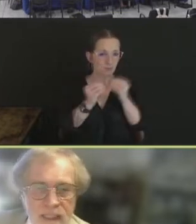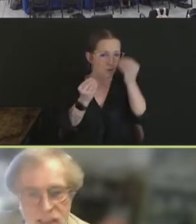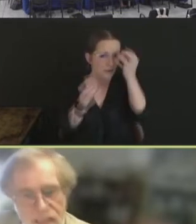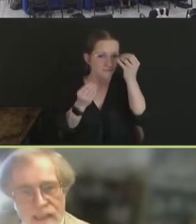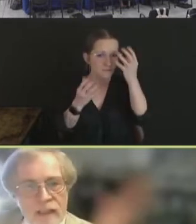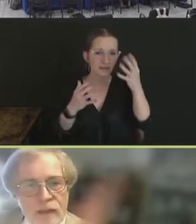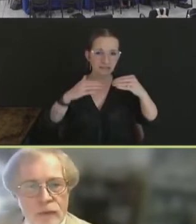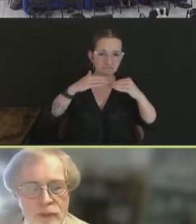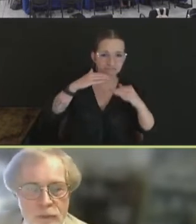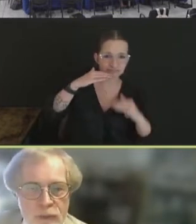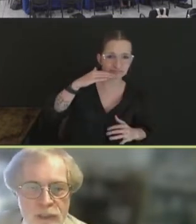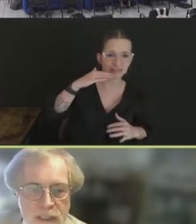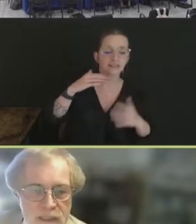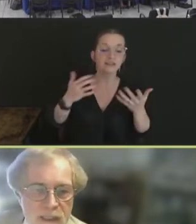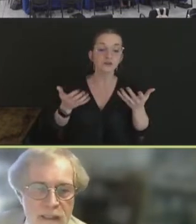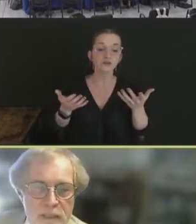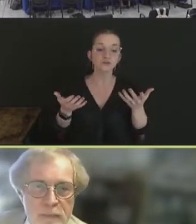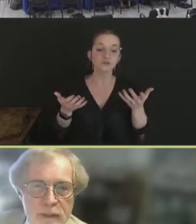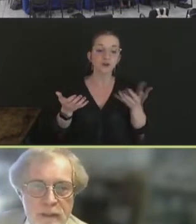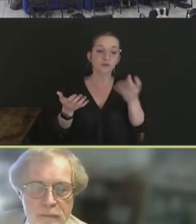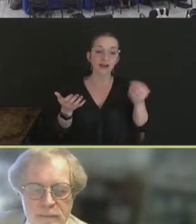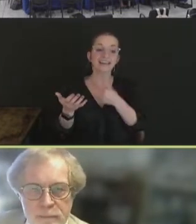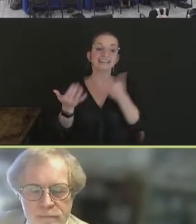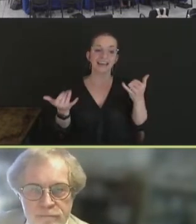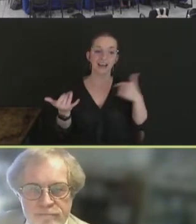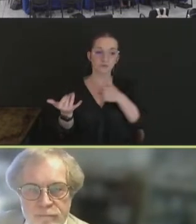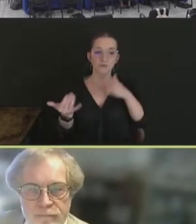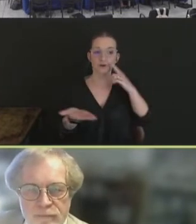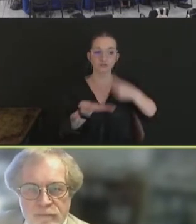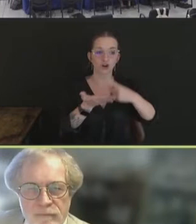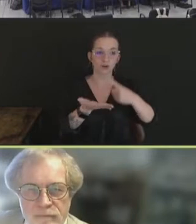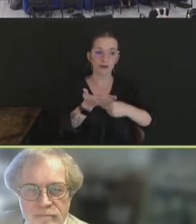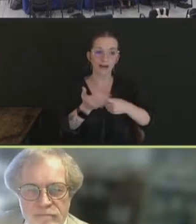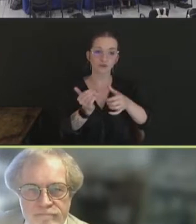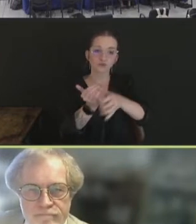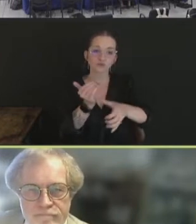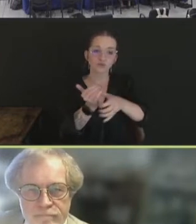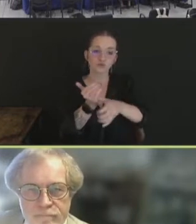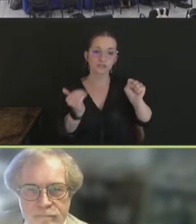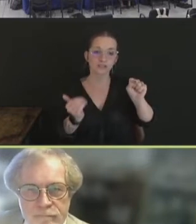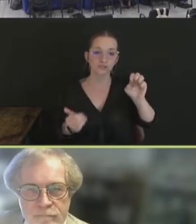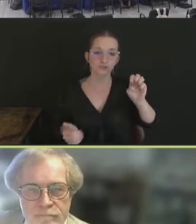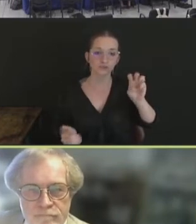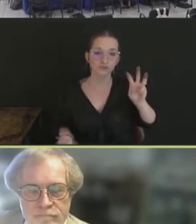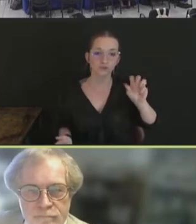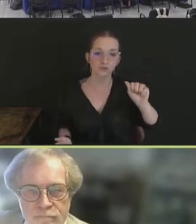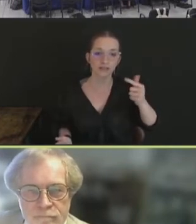And this gets into the sewage test. Next, please.